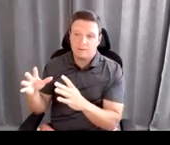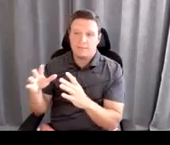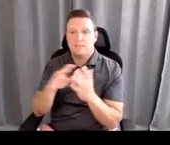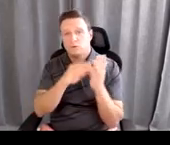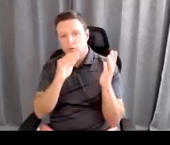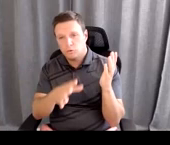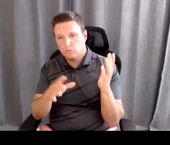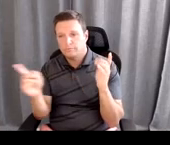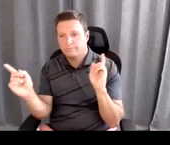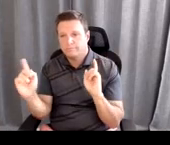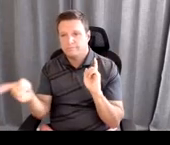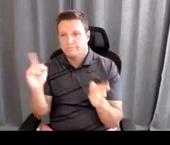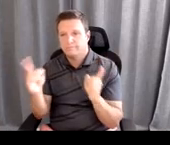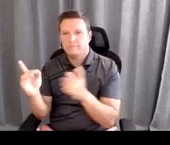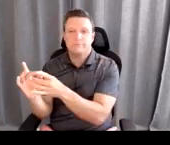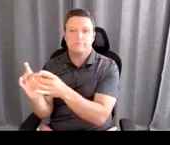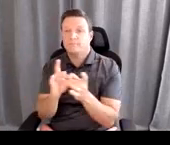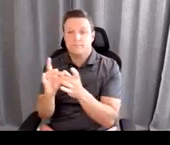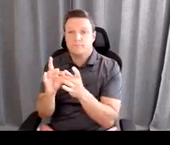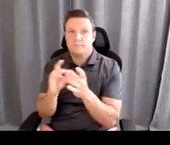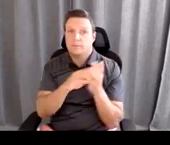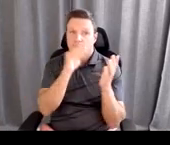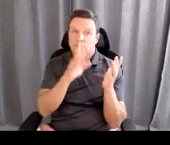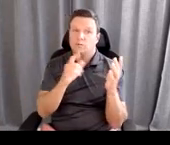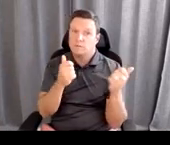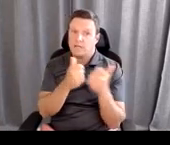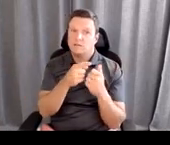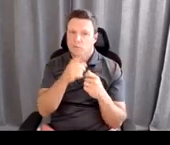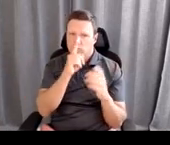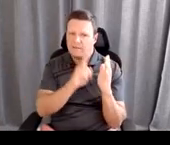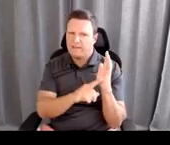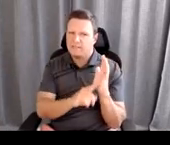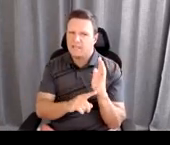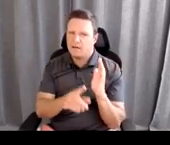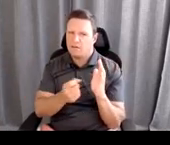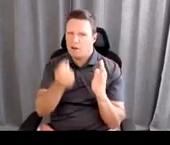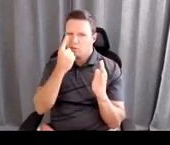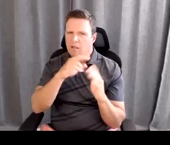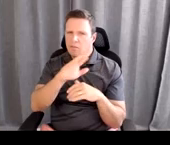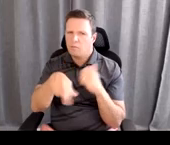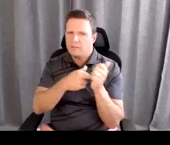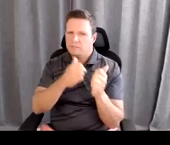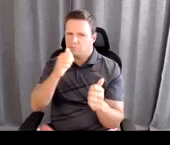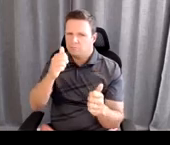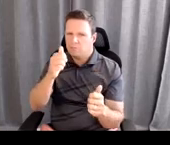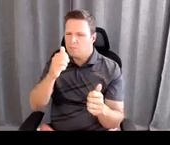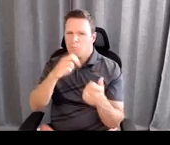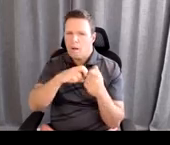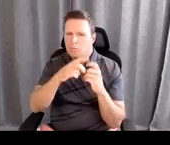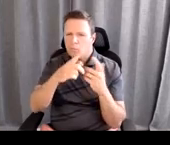On the student side, we have to challenge them to investigate those and understand the root causes of the problem. Like that is part of critical service learning.